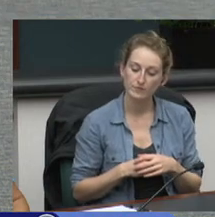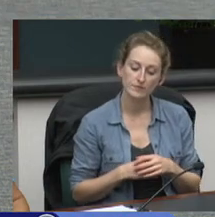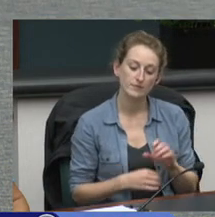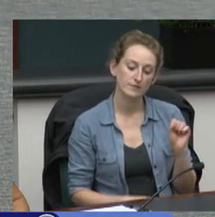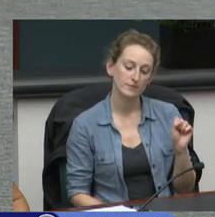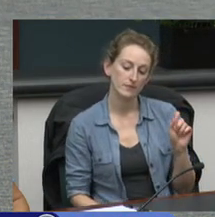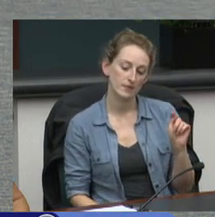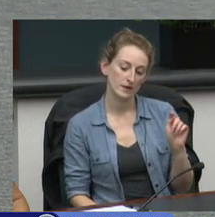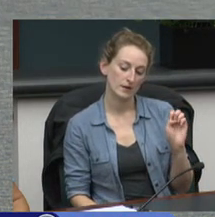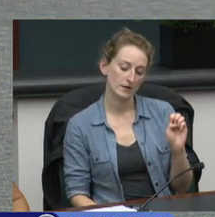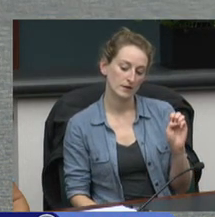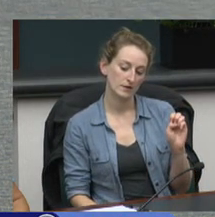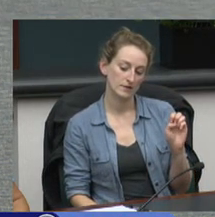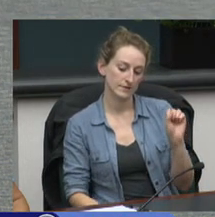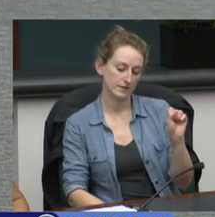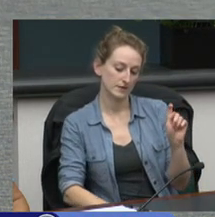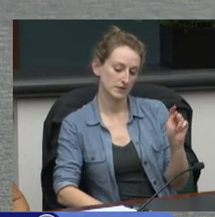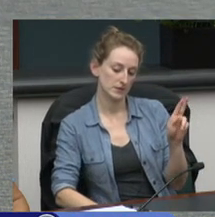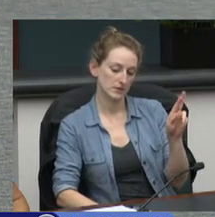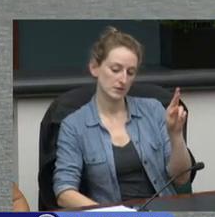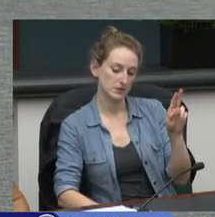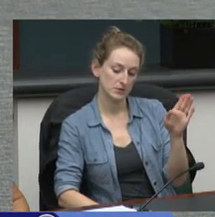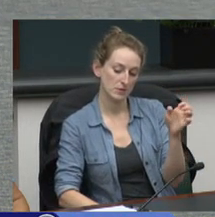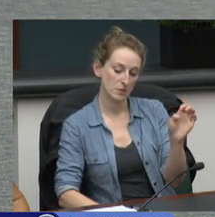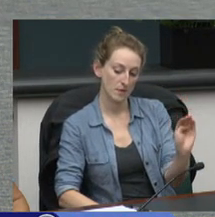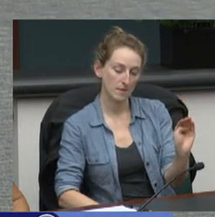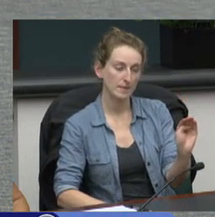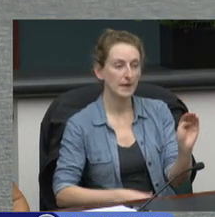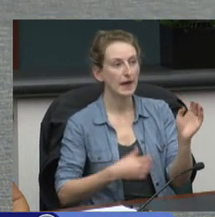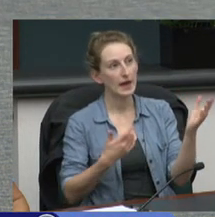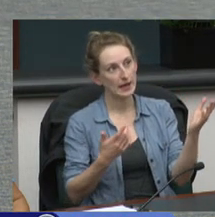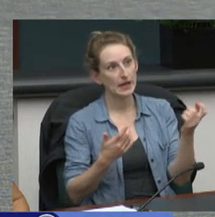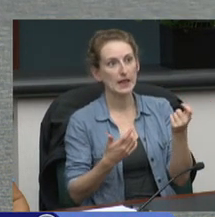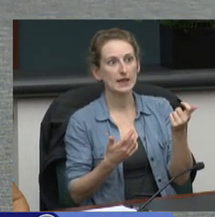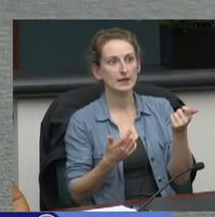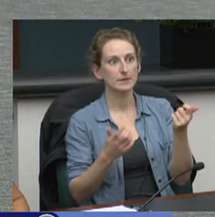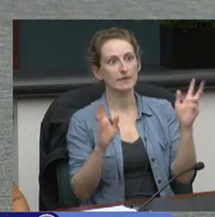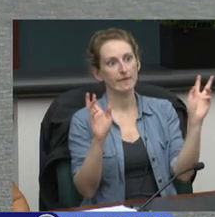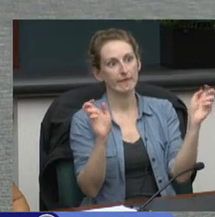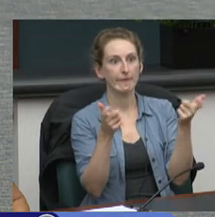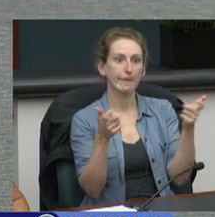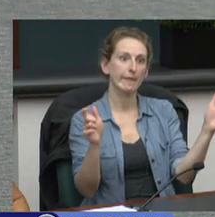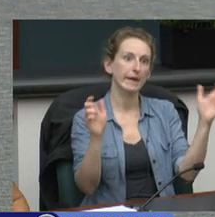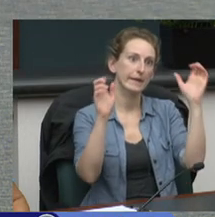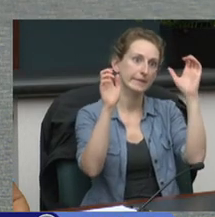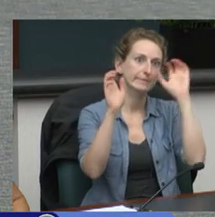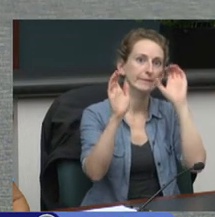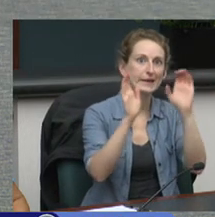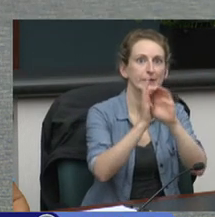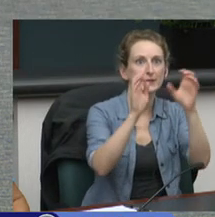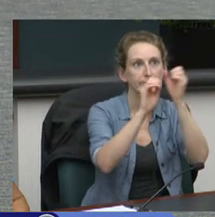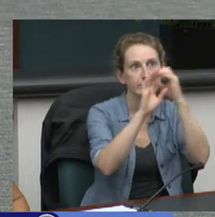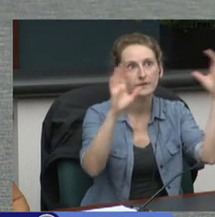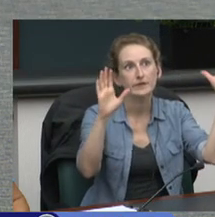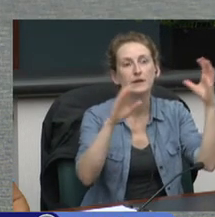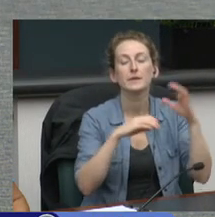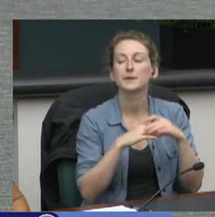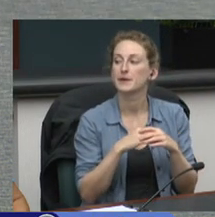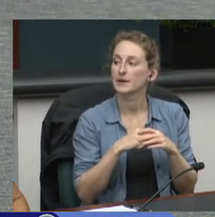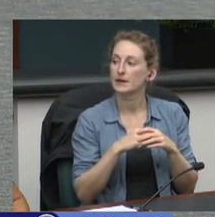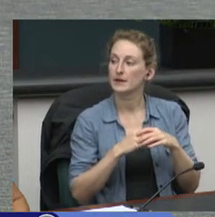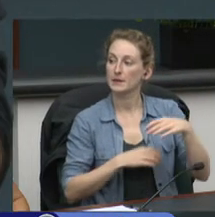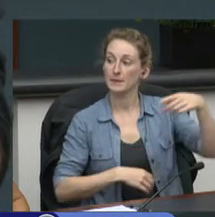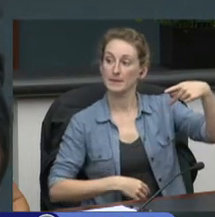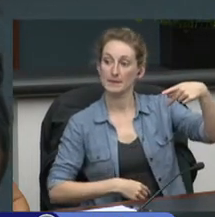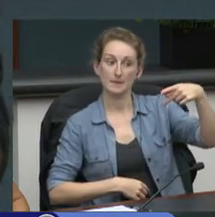did you yeah this is kind of big picture but Peter Calthorpe is a new urbanist